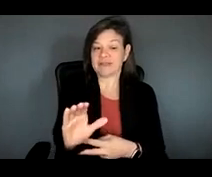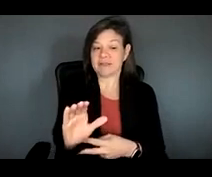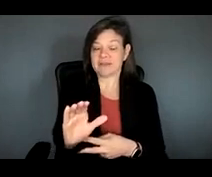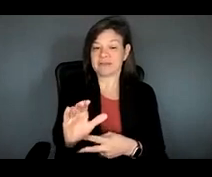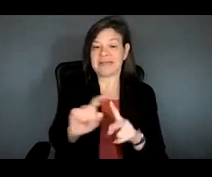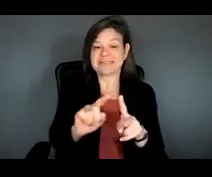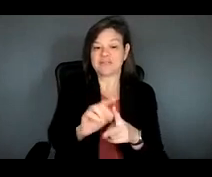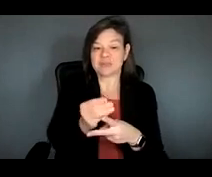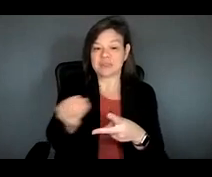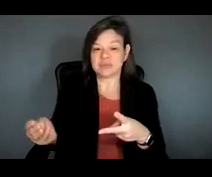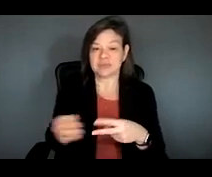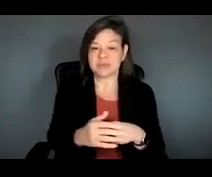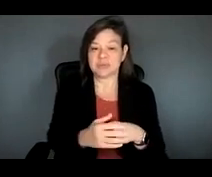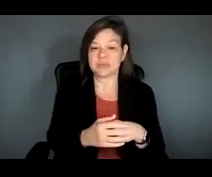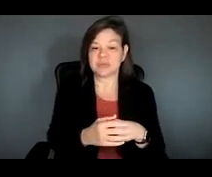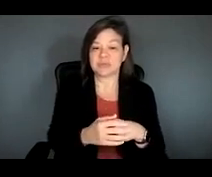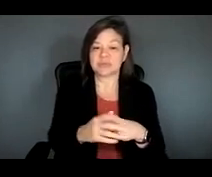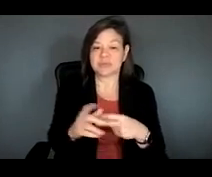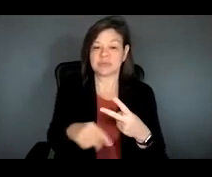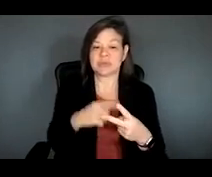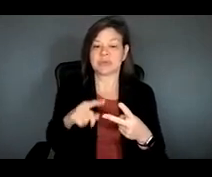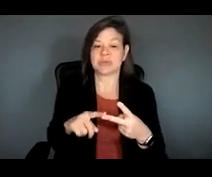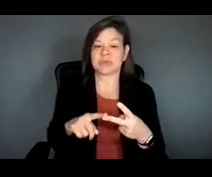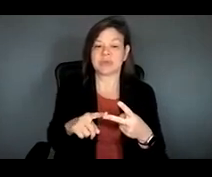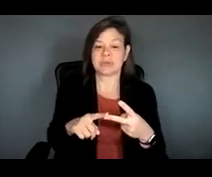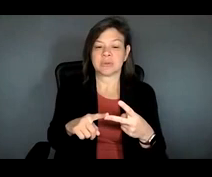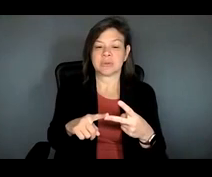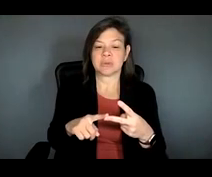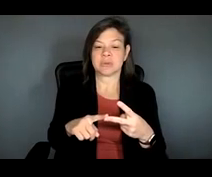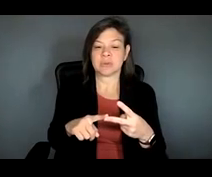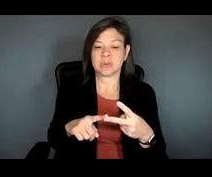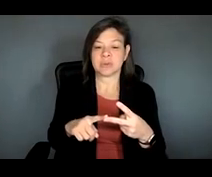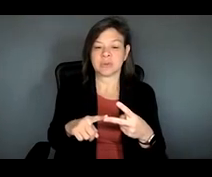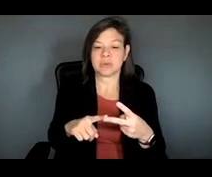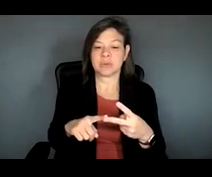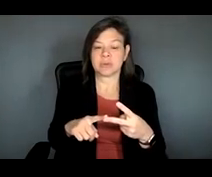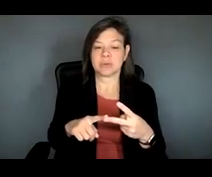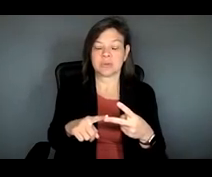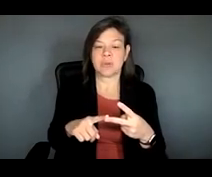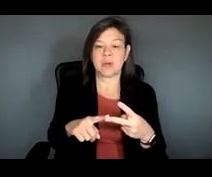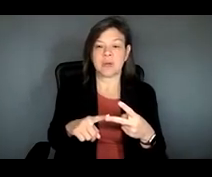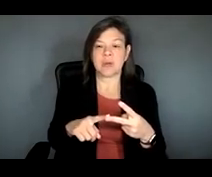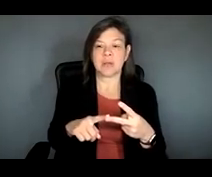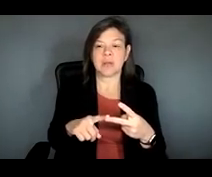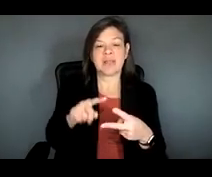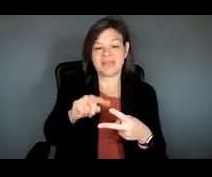materials overview. Which actually is something I had the opportunity to experience at a LEAD